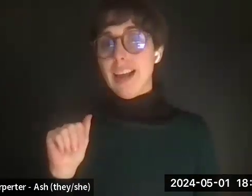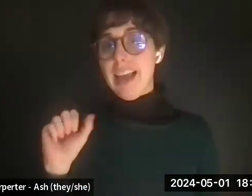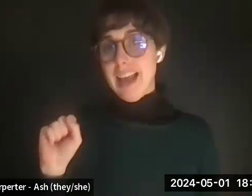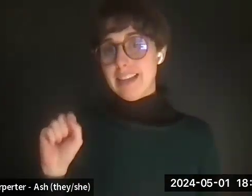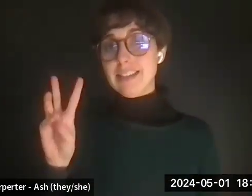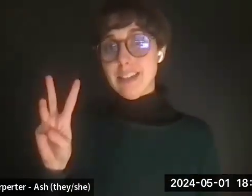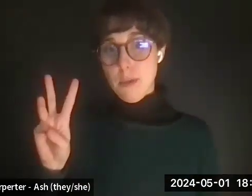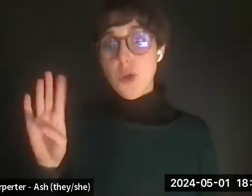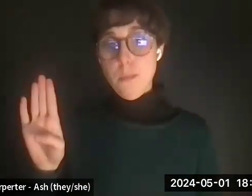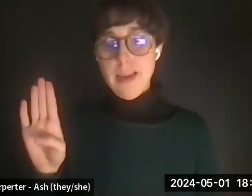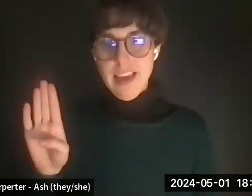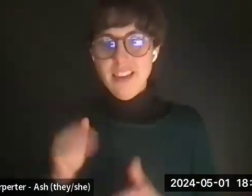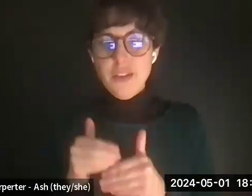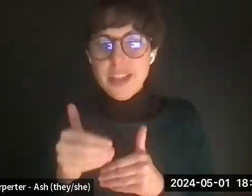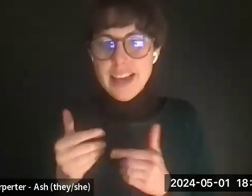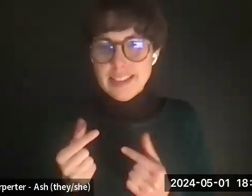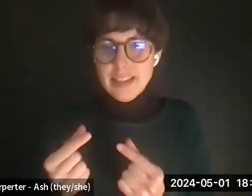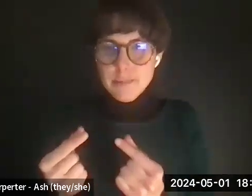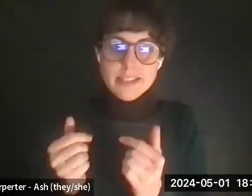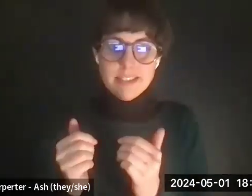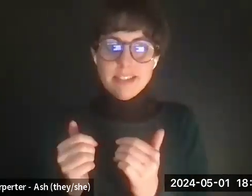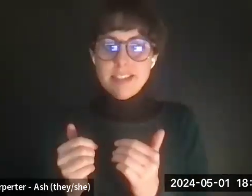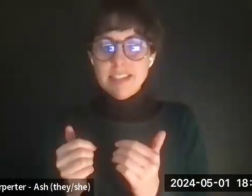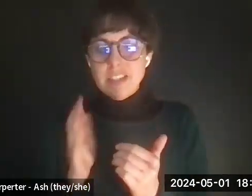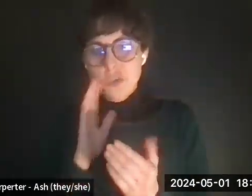that next session towards the end of the summer. So please stay tuned. Okay.